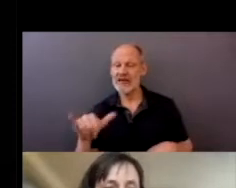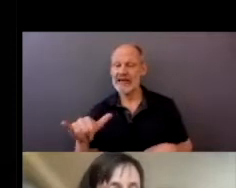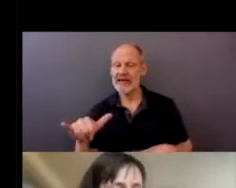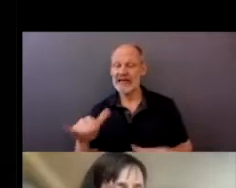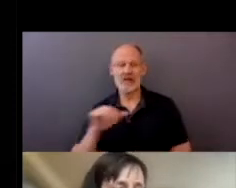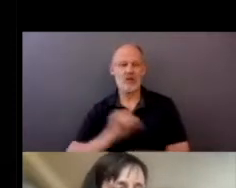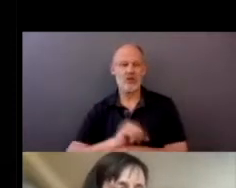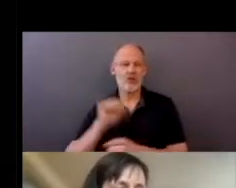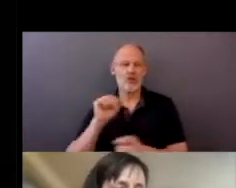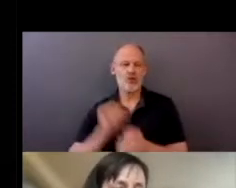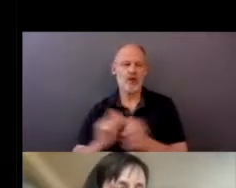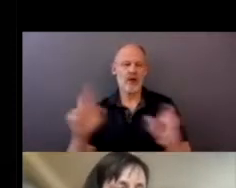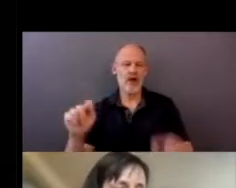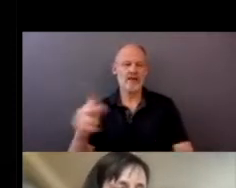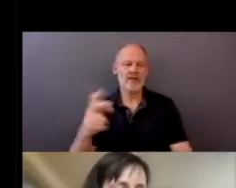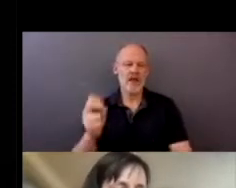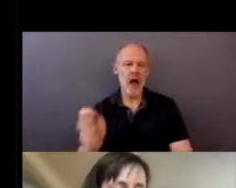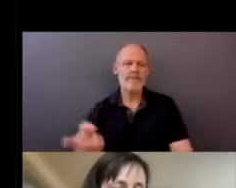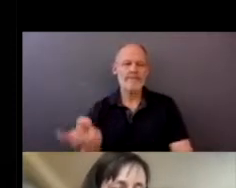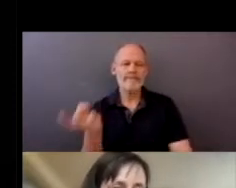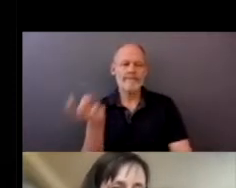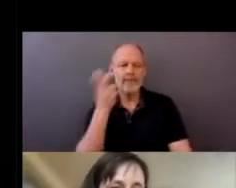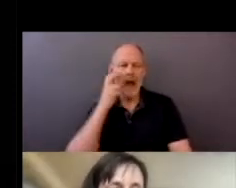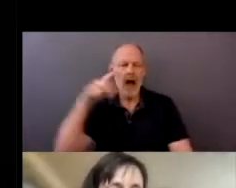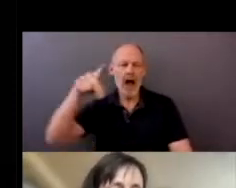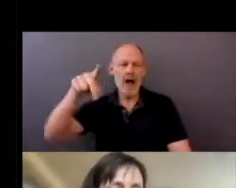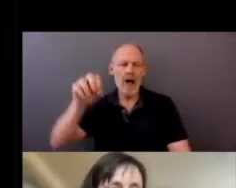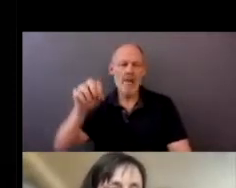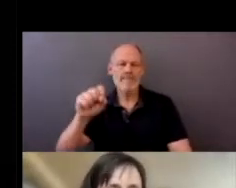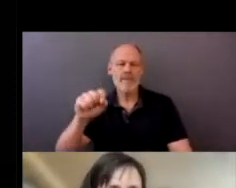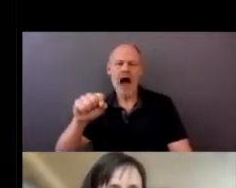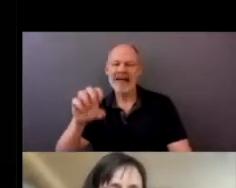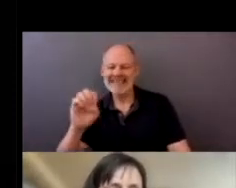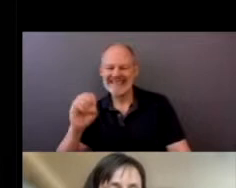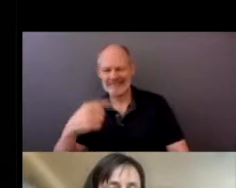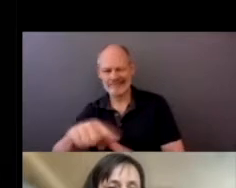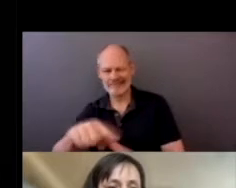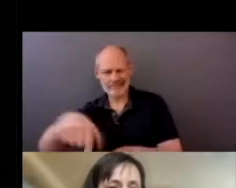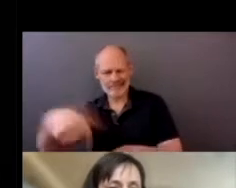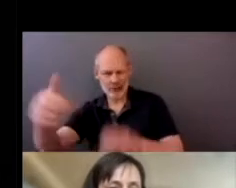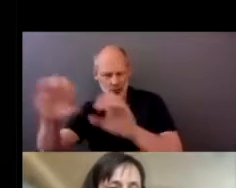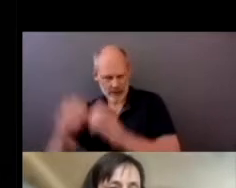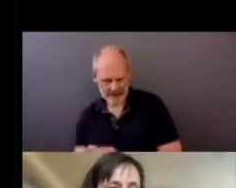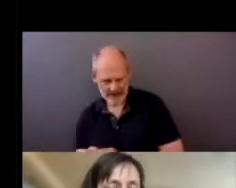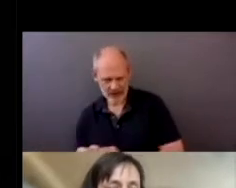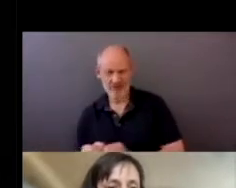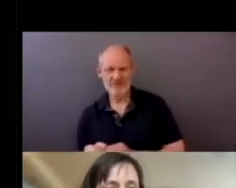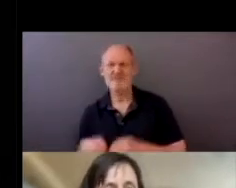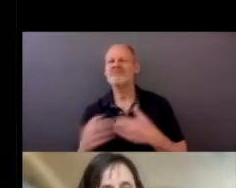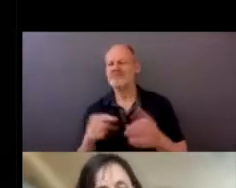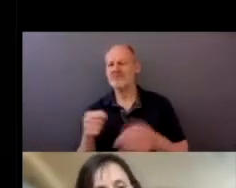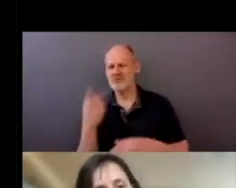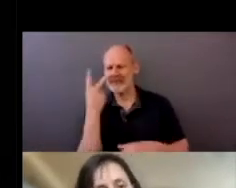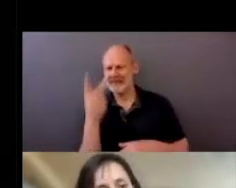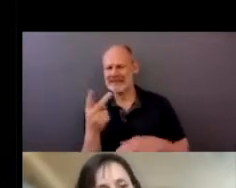other low vision support networks in the bay area. This list which lists organizations to the left of